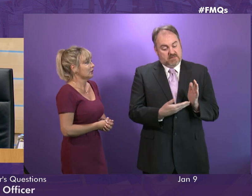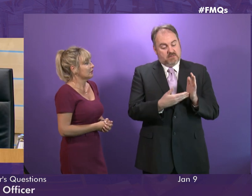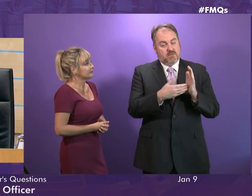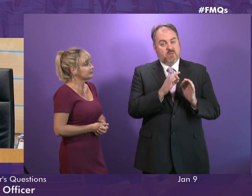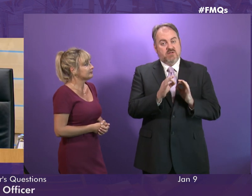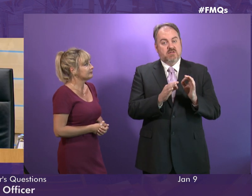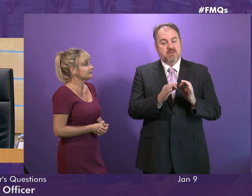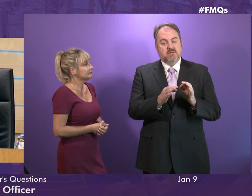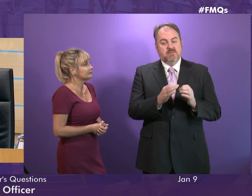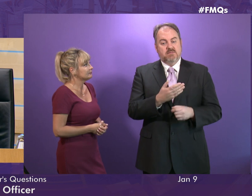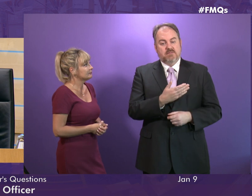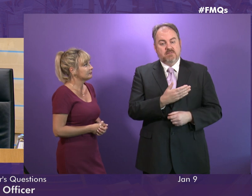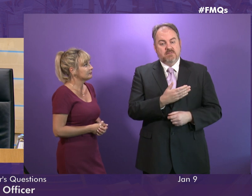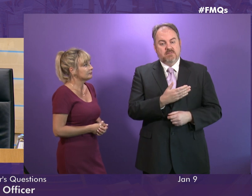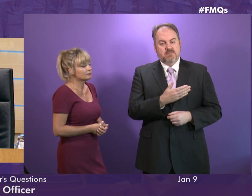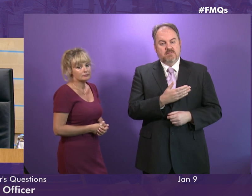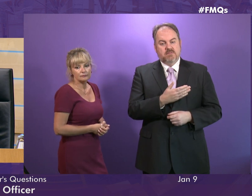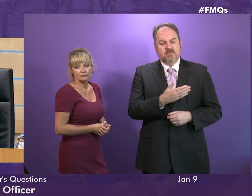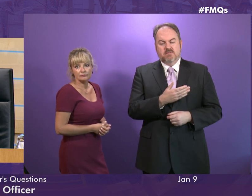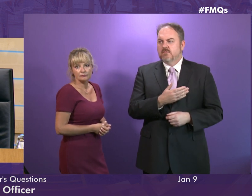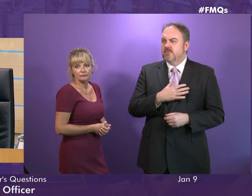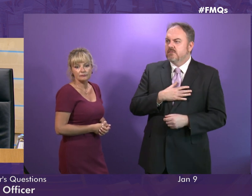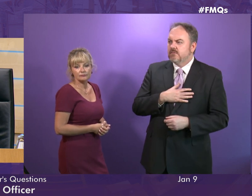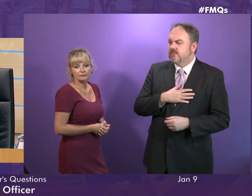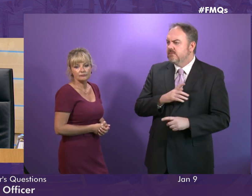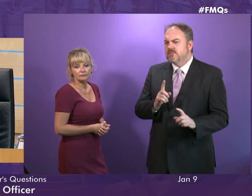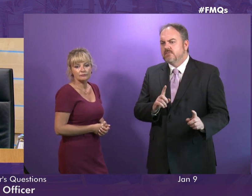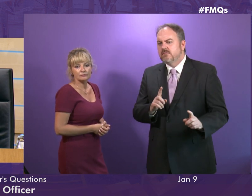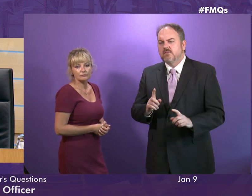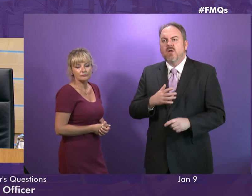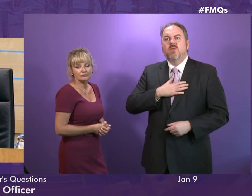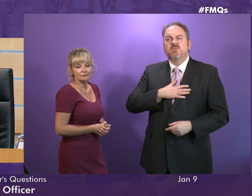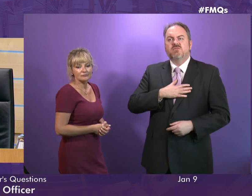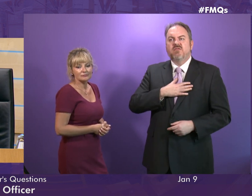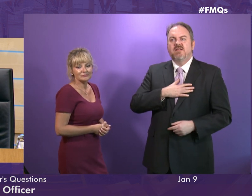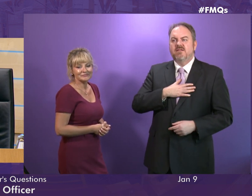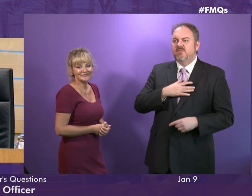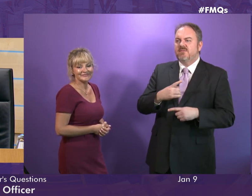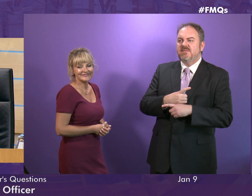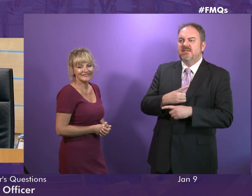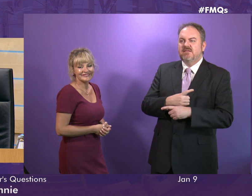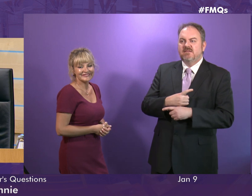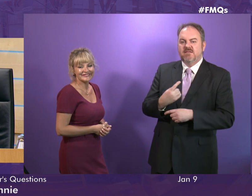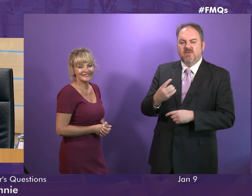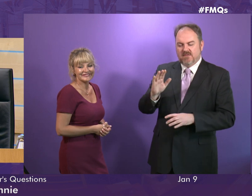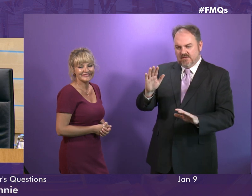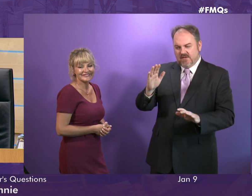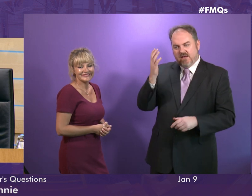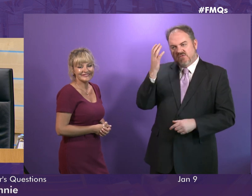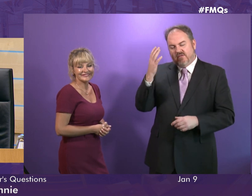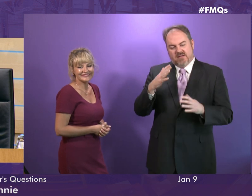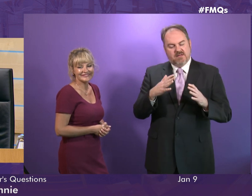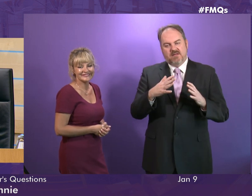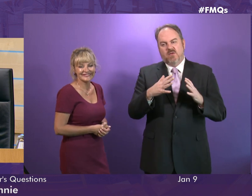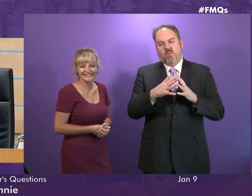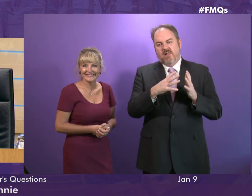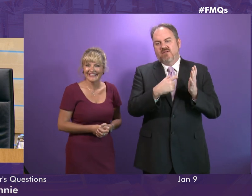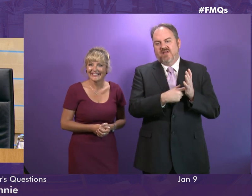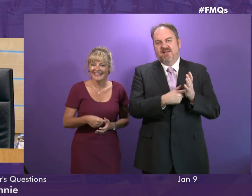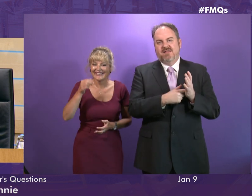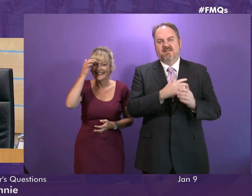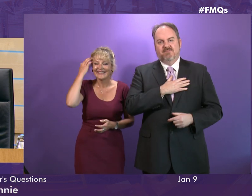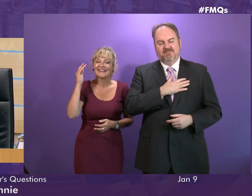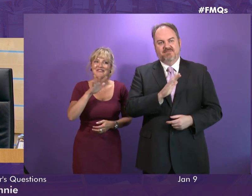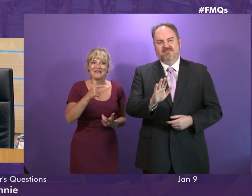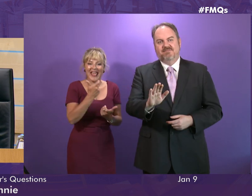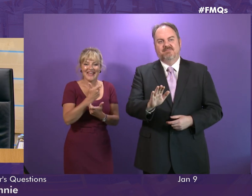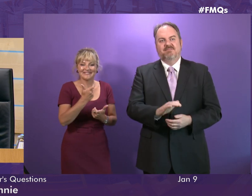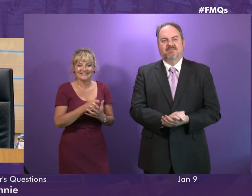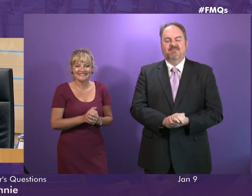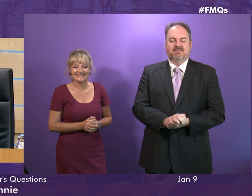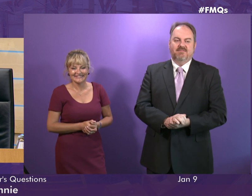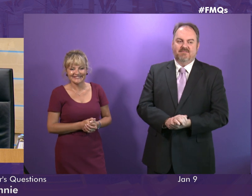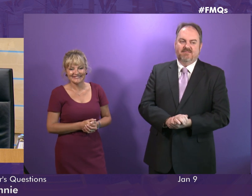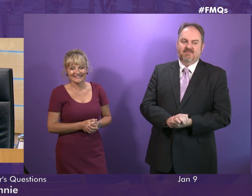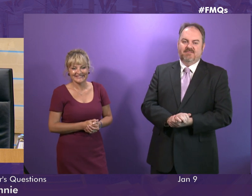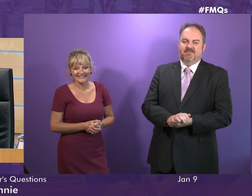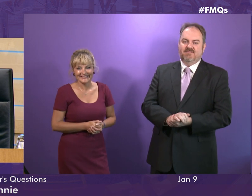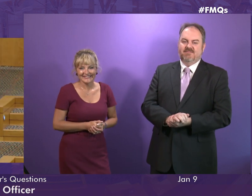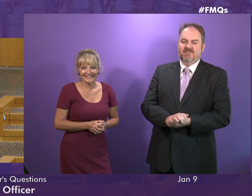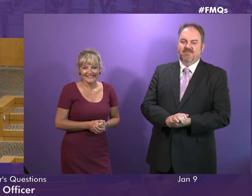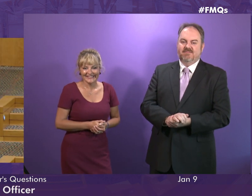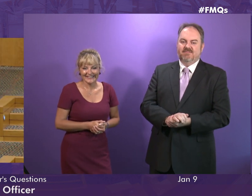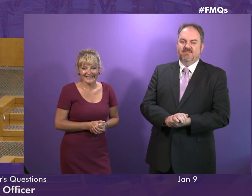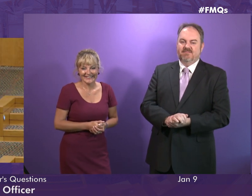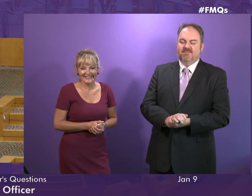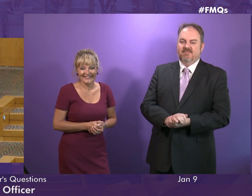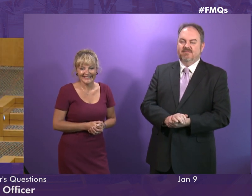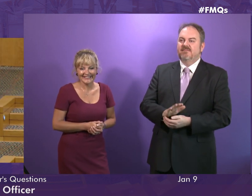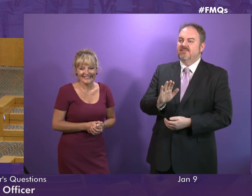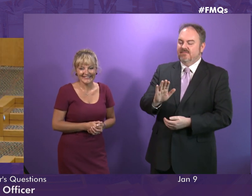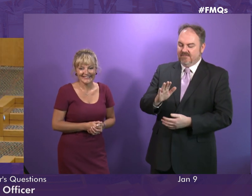questions—[Interruption.] Apologies, Mr Rennie. [Interruption.] That was my fault,